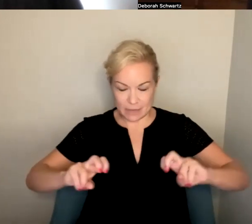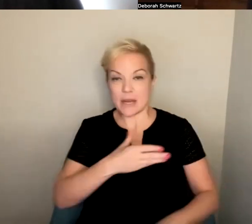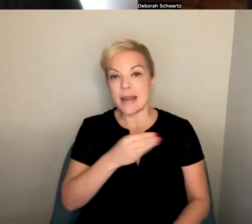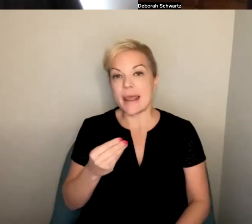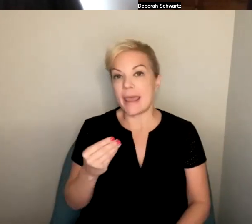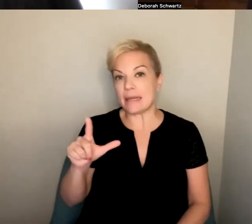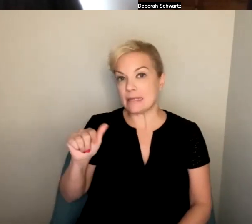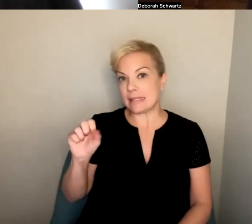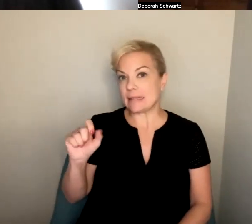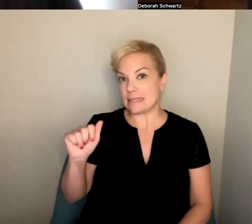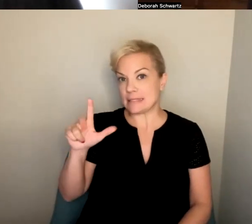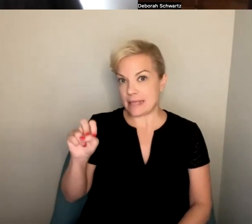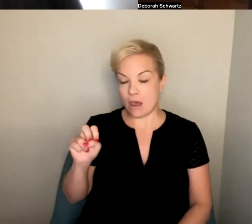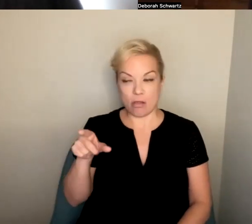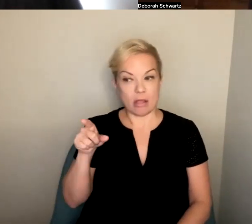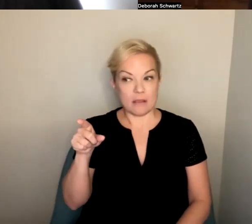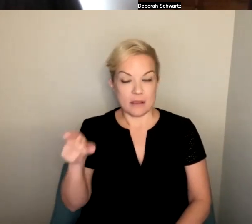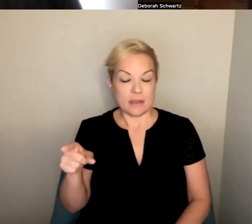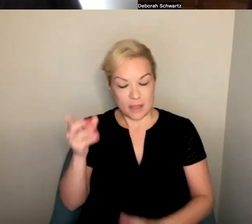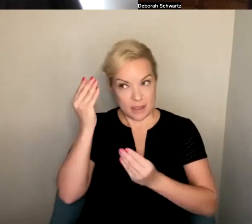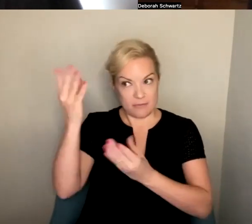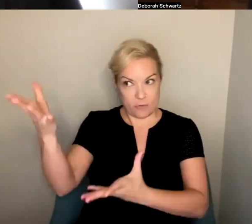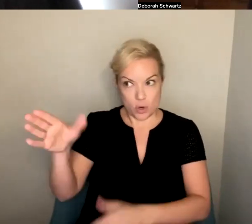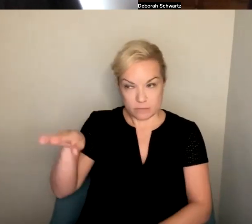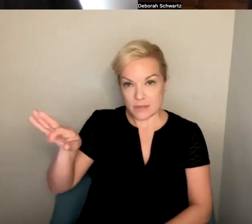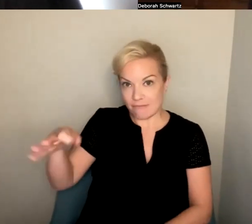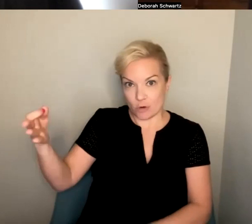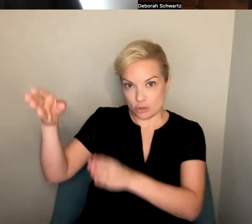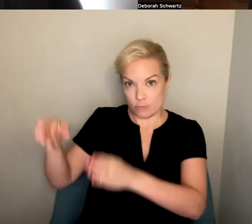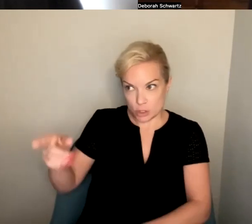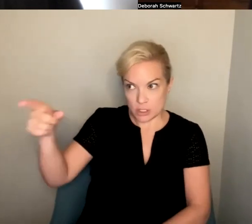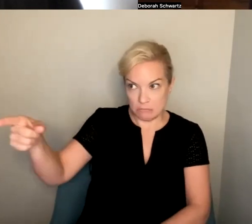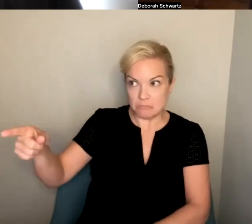when he's talking to the person transcribing the story for him and the person transcribing